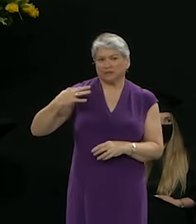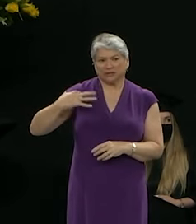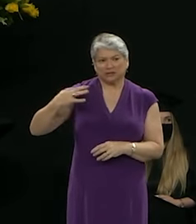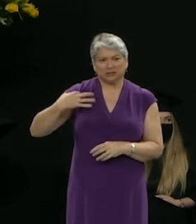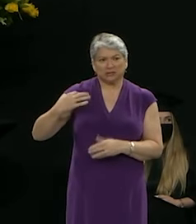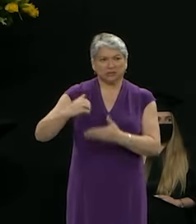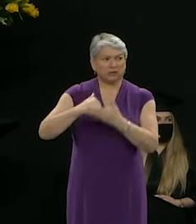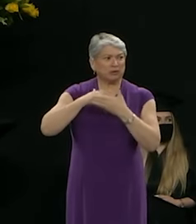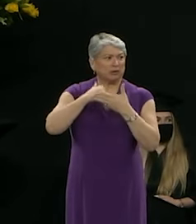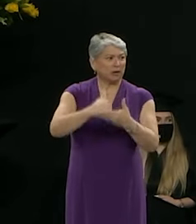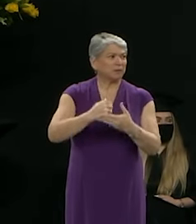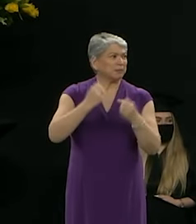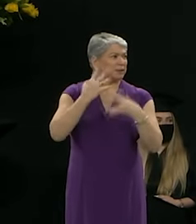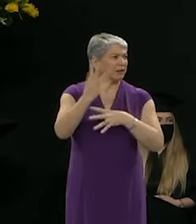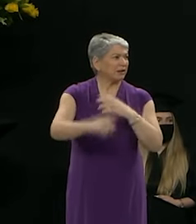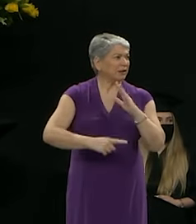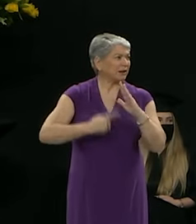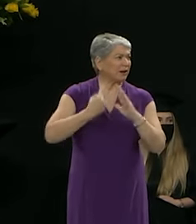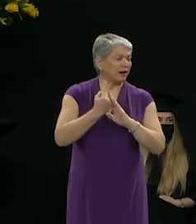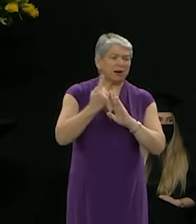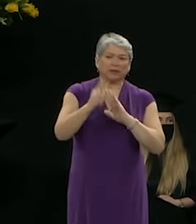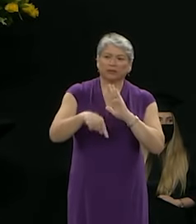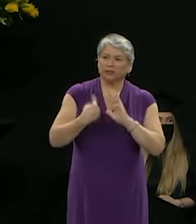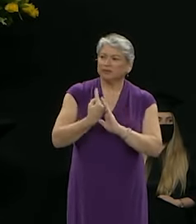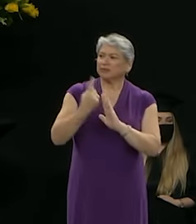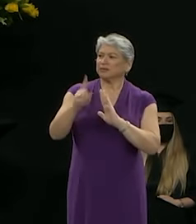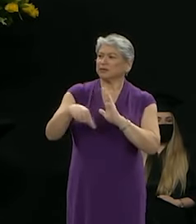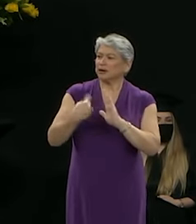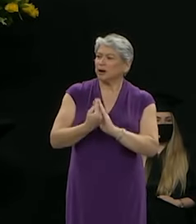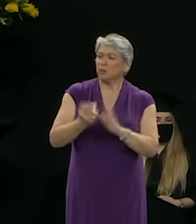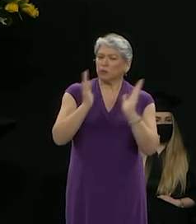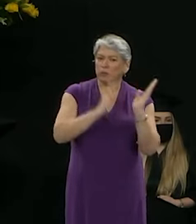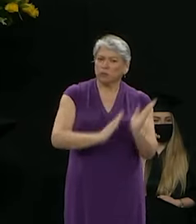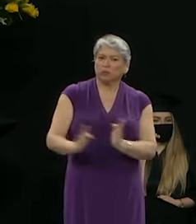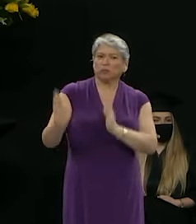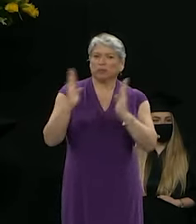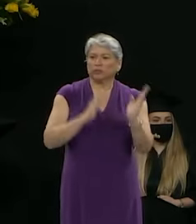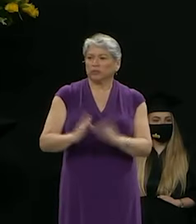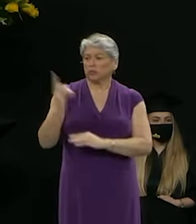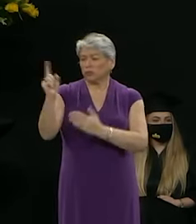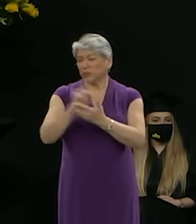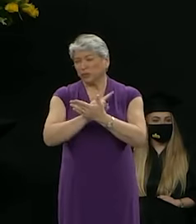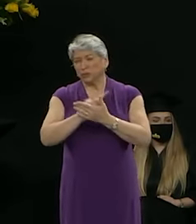who worked countless hours to organize an entire week of Commencement ceremonies,